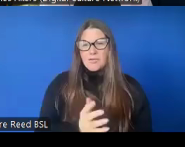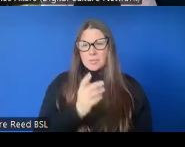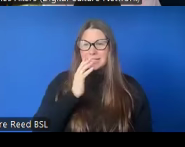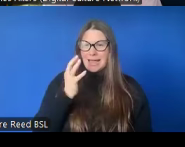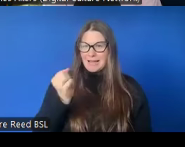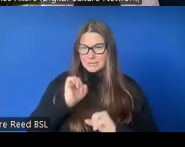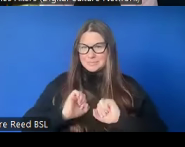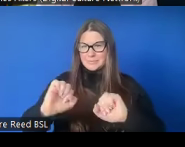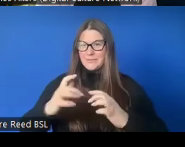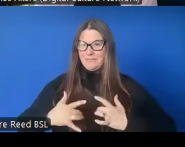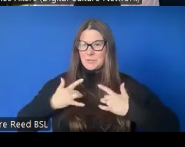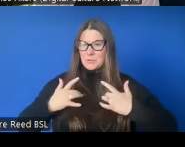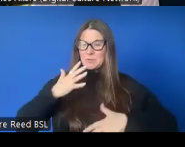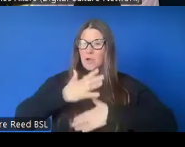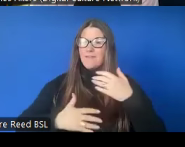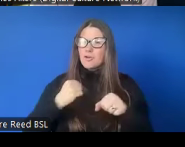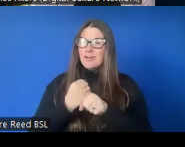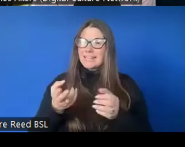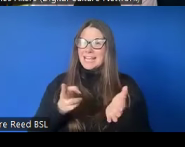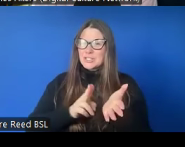but there is a spike in interest at that time of year.